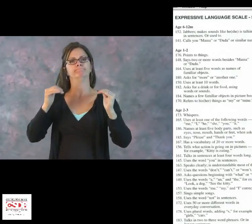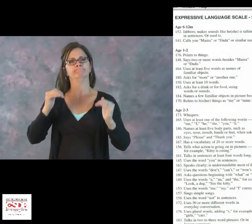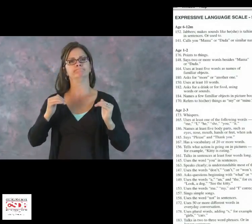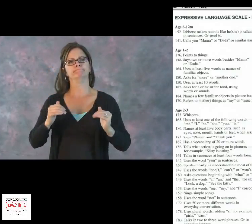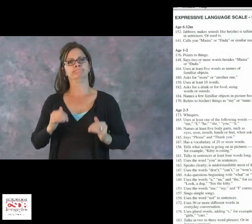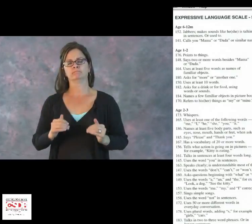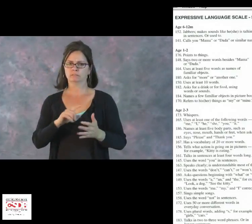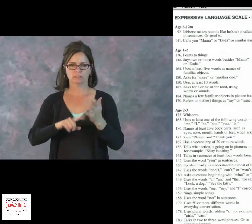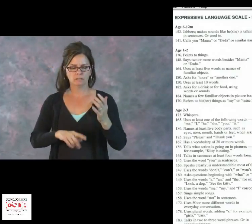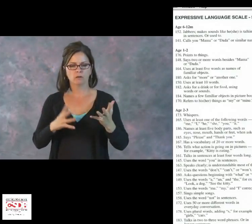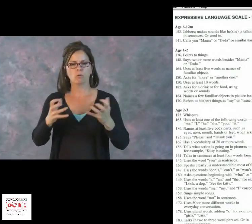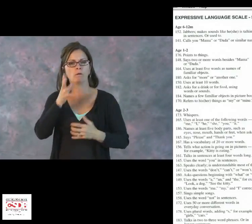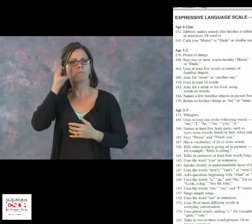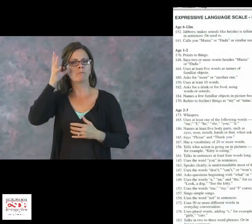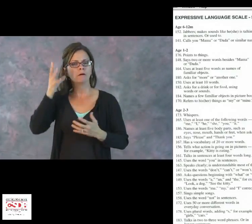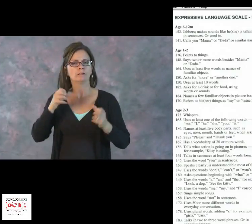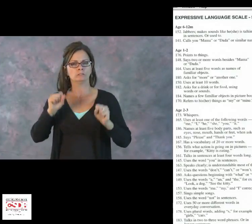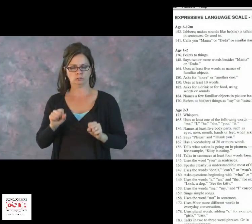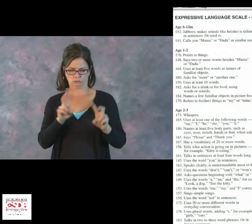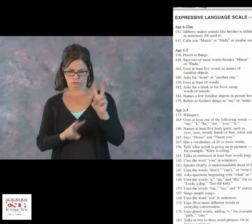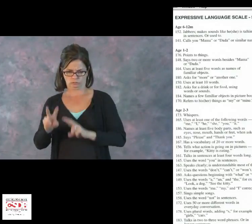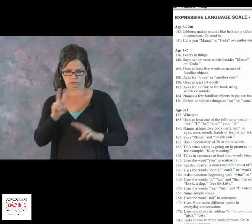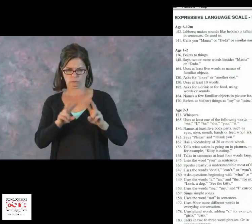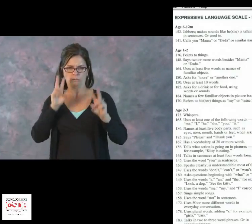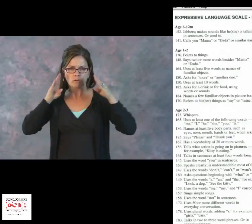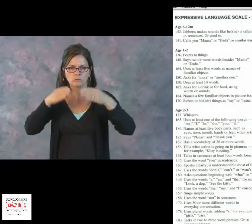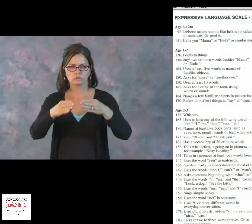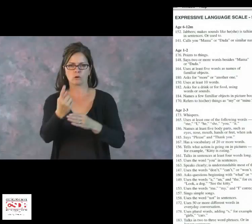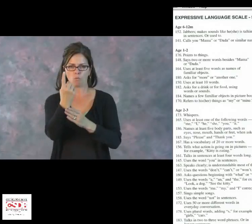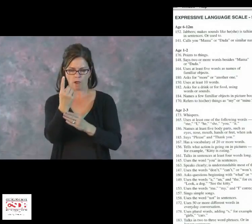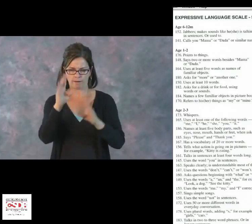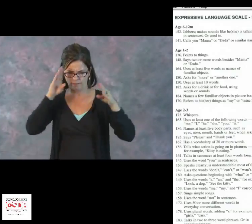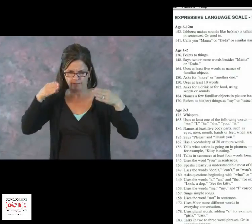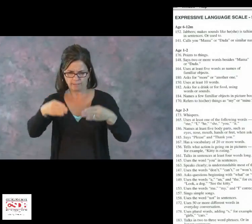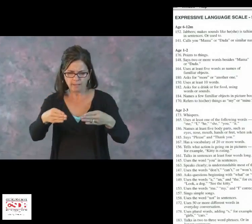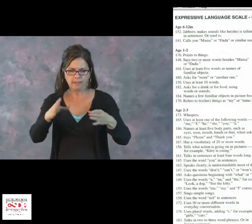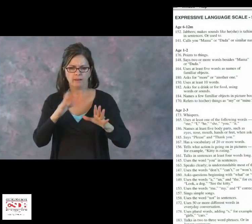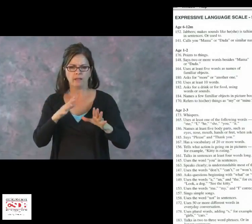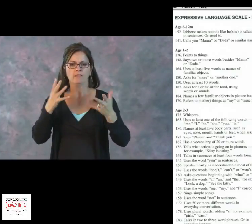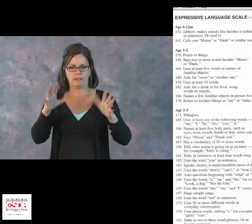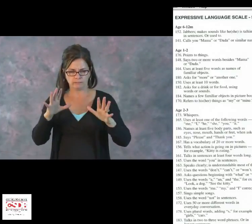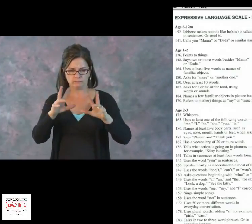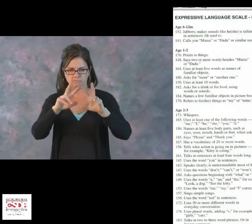each item individually without thinking about whether the item might really be too easy